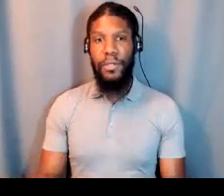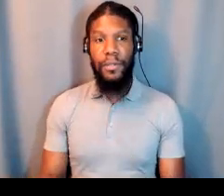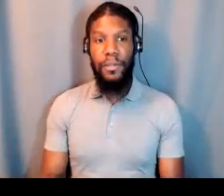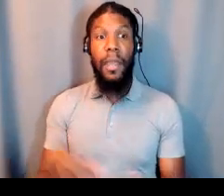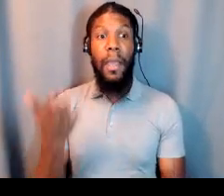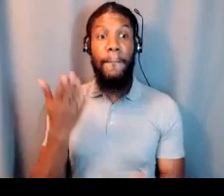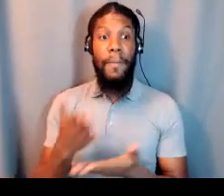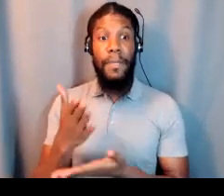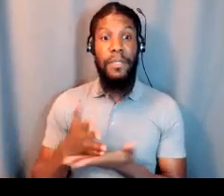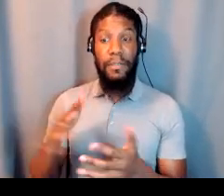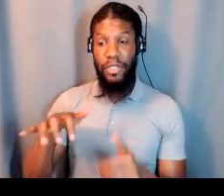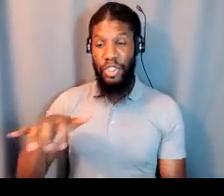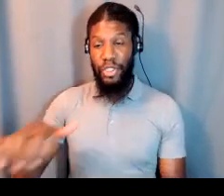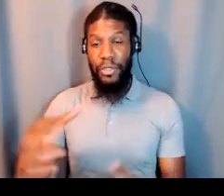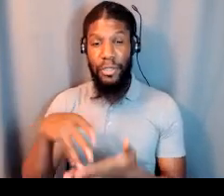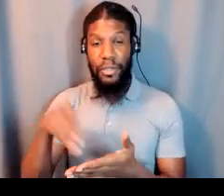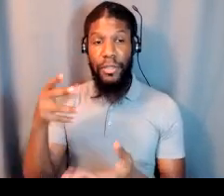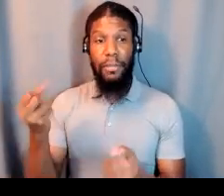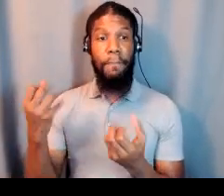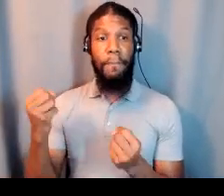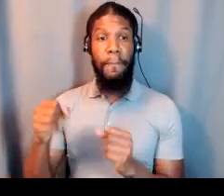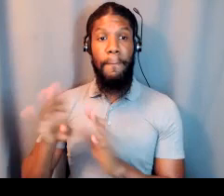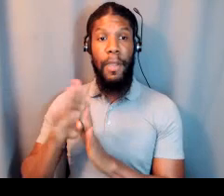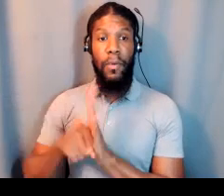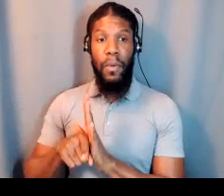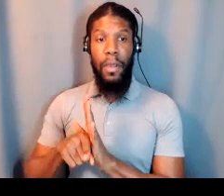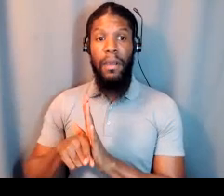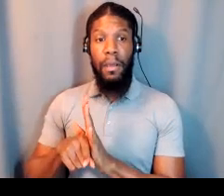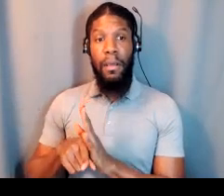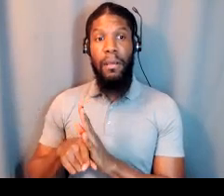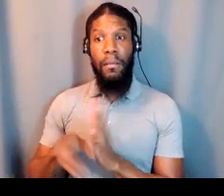rather than just different Englishes. I know I'm kind of merging